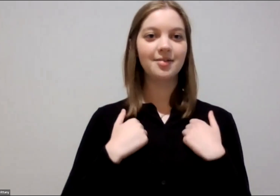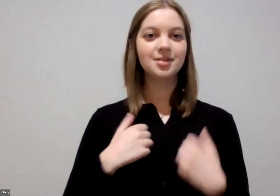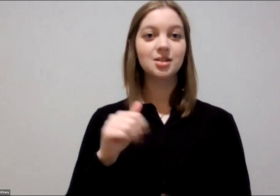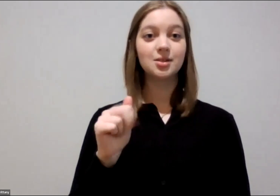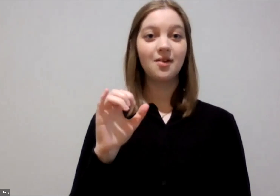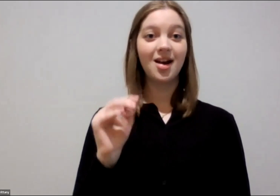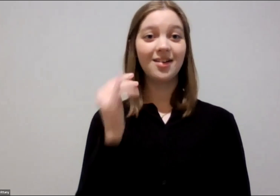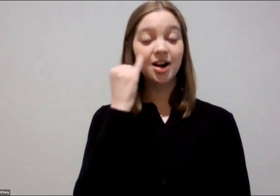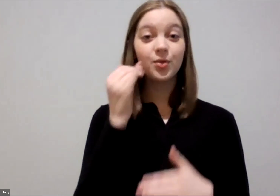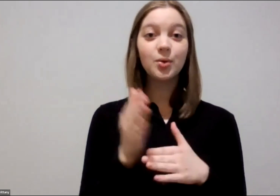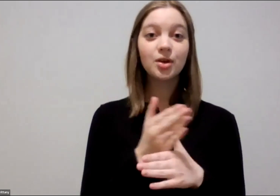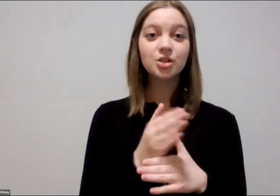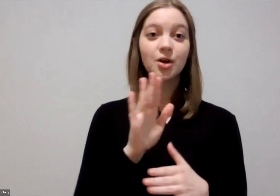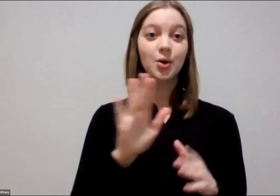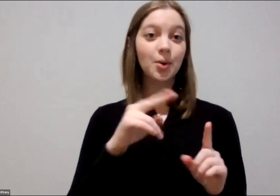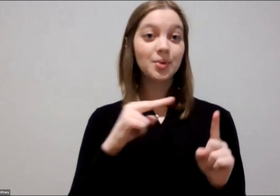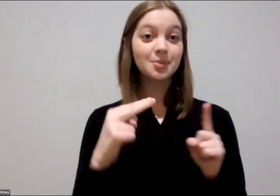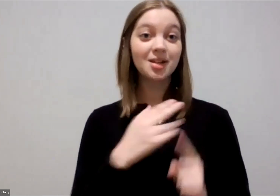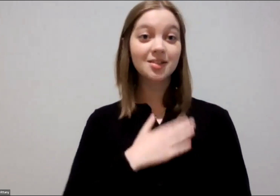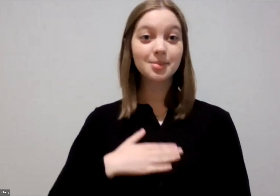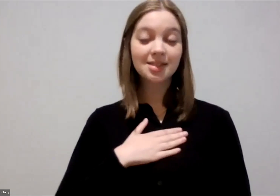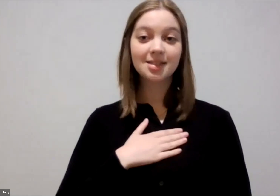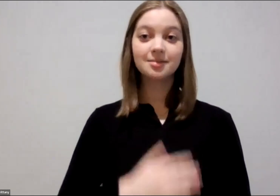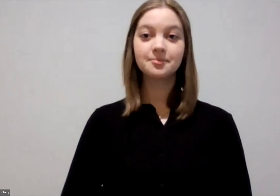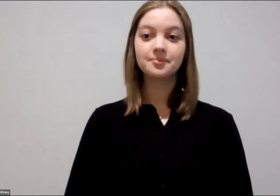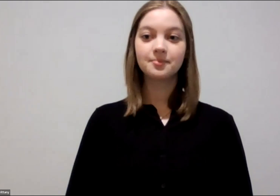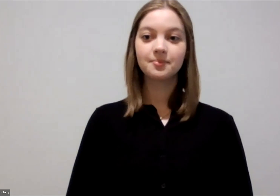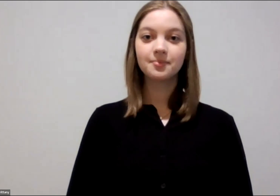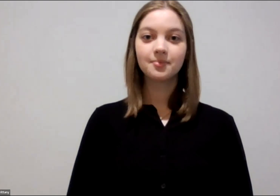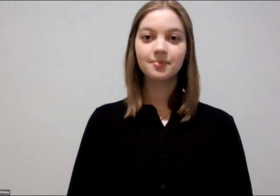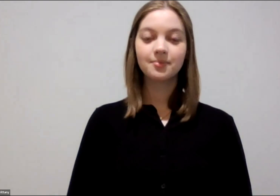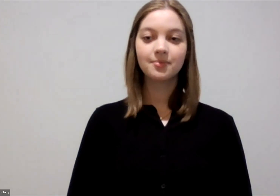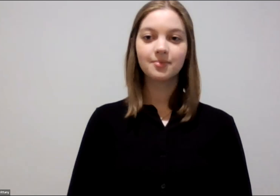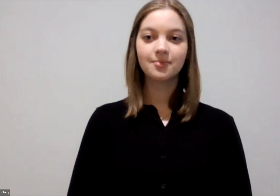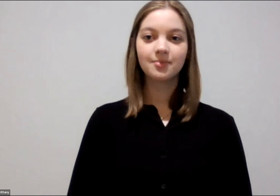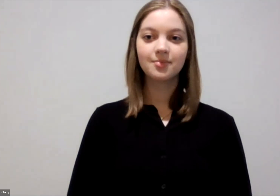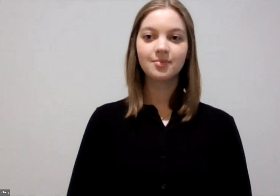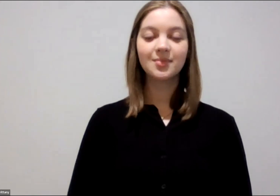So, Aaron, if you could share with us some of your perspectives, please.